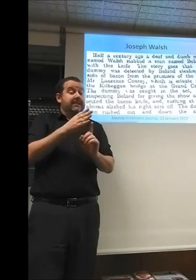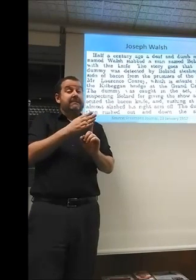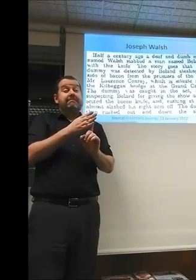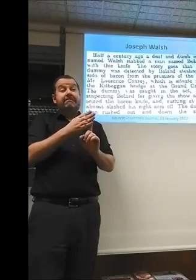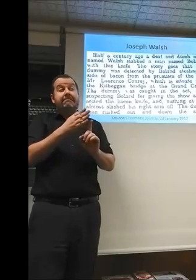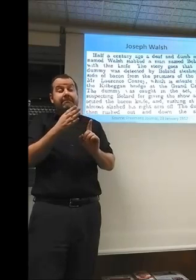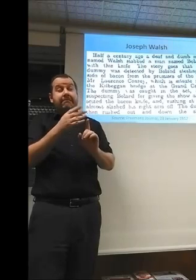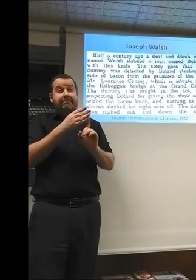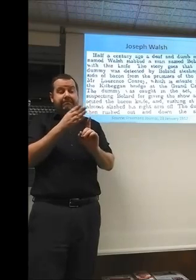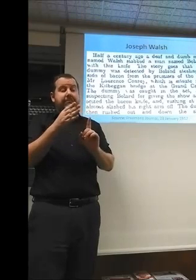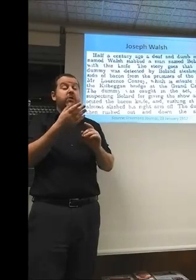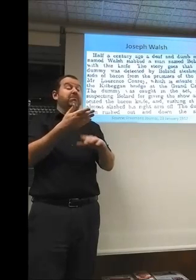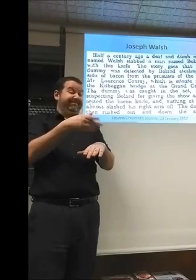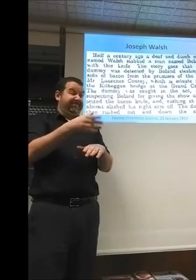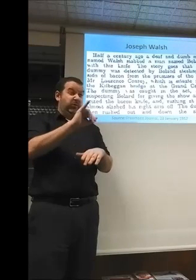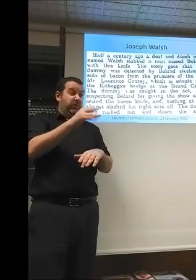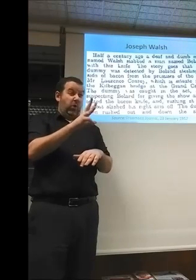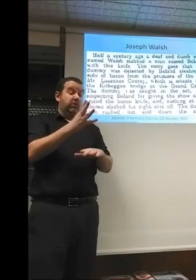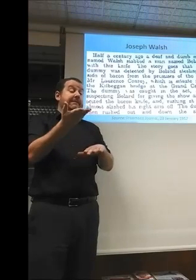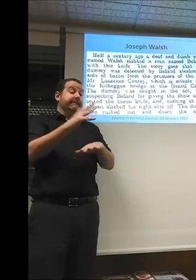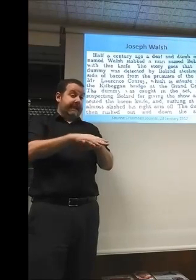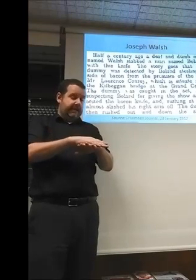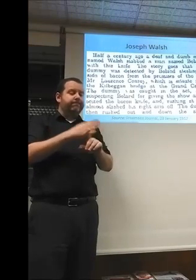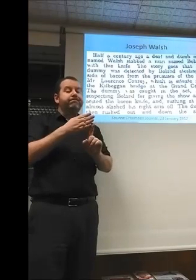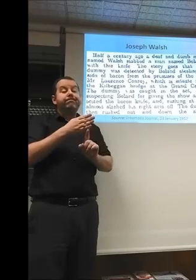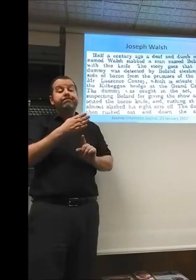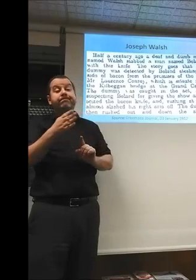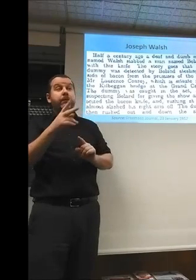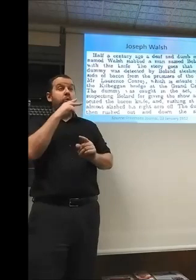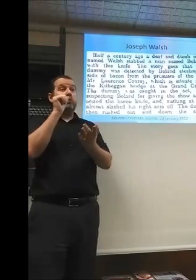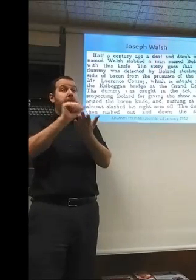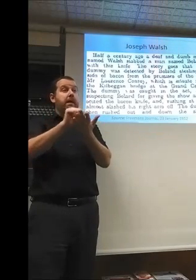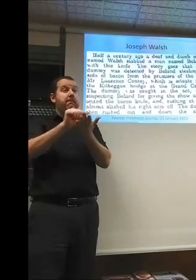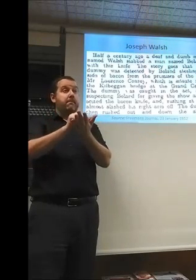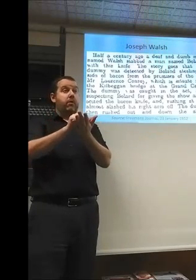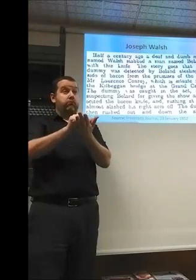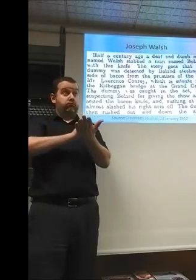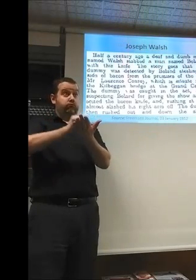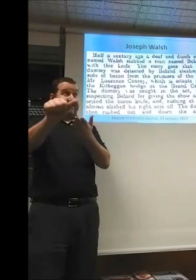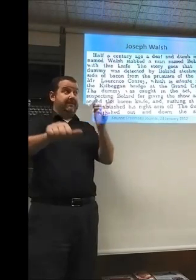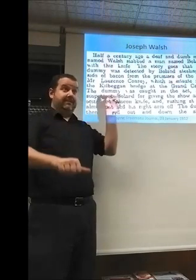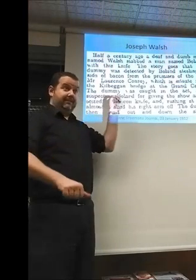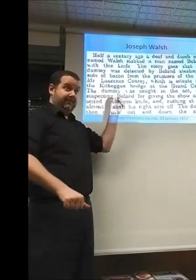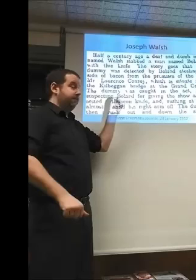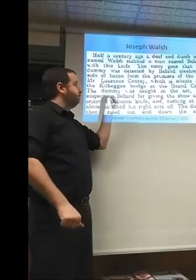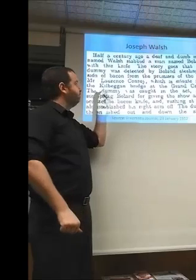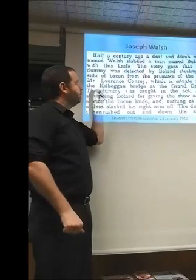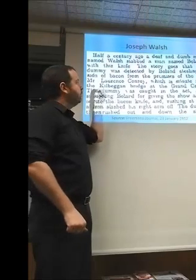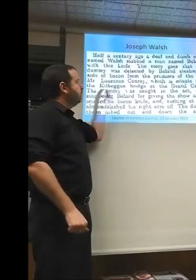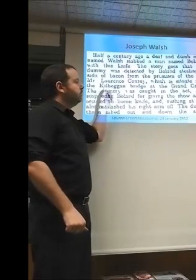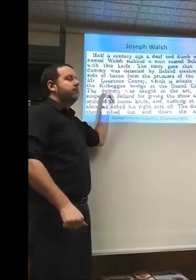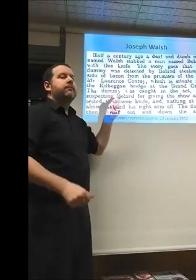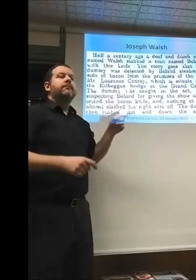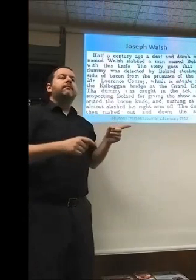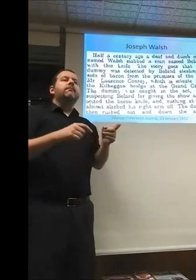But also we have to consider the fact that the ‘interpreter’ may not have liked him